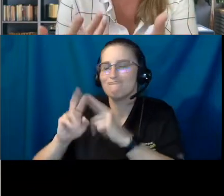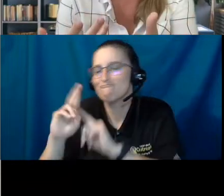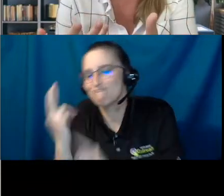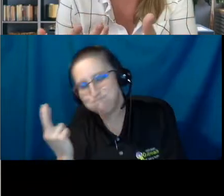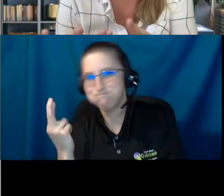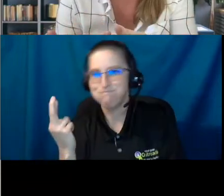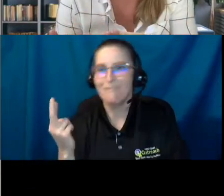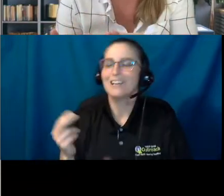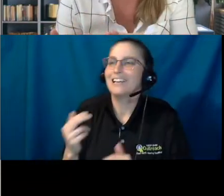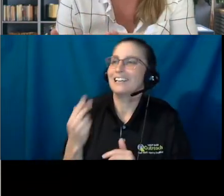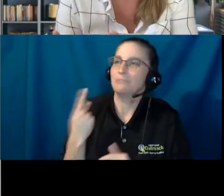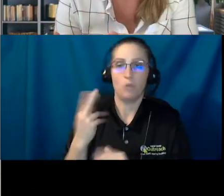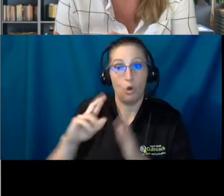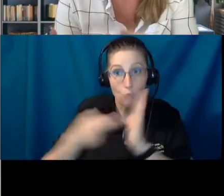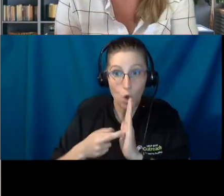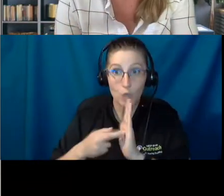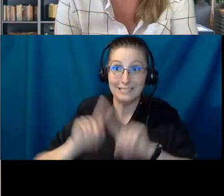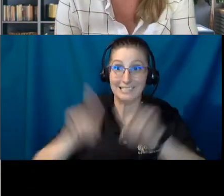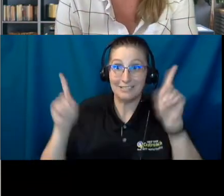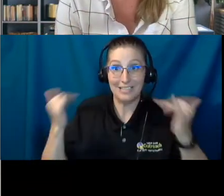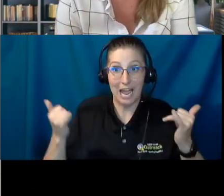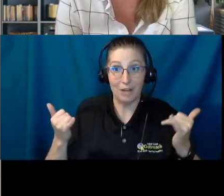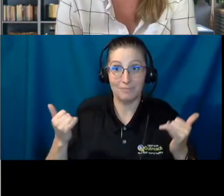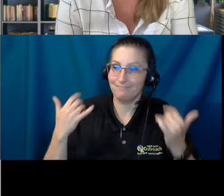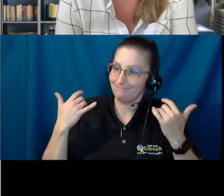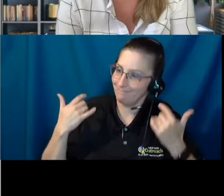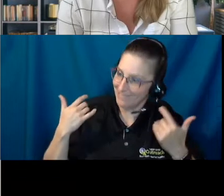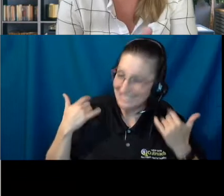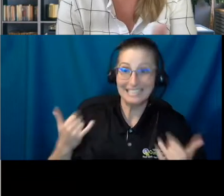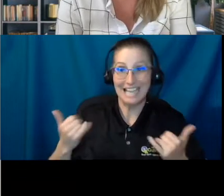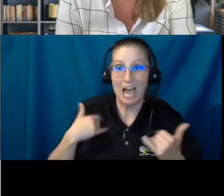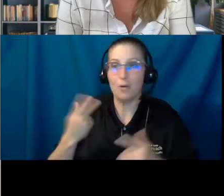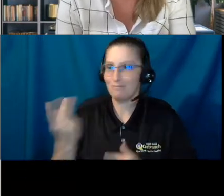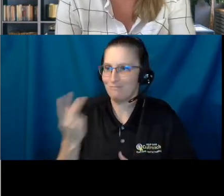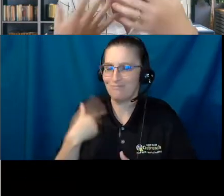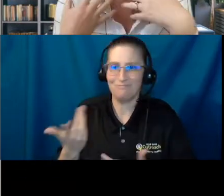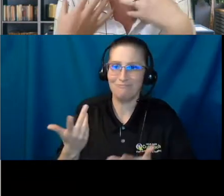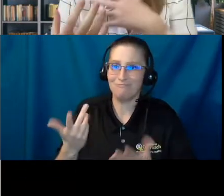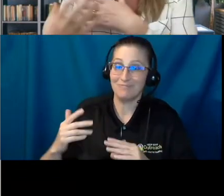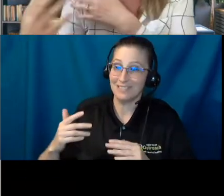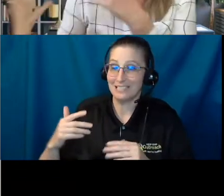so much. But now we're here to where we are and she is such a trusted relationship. She's